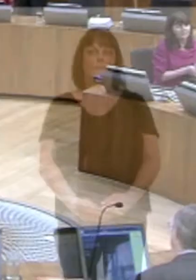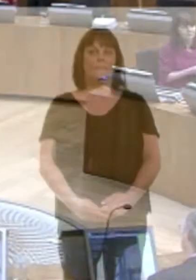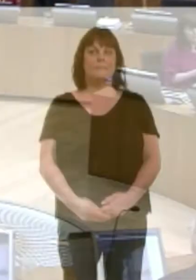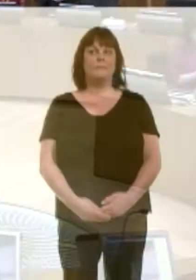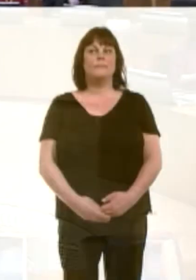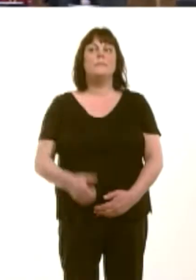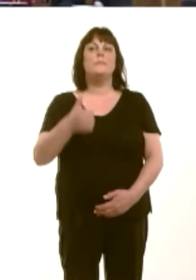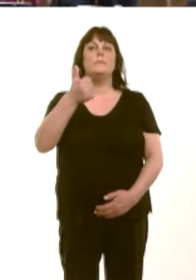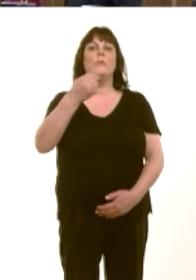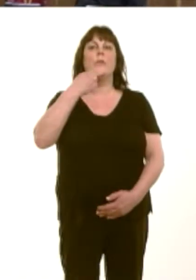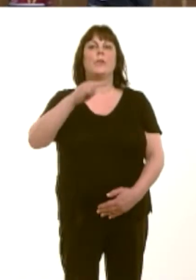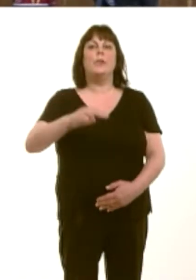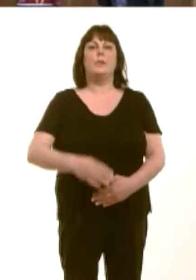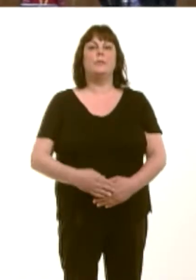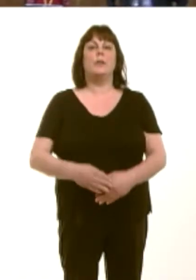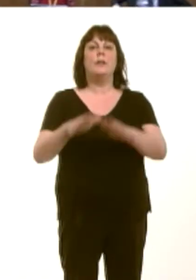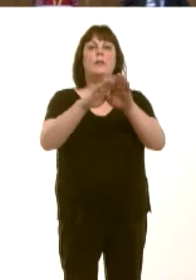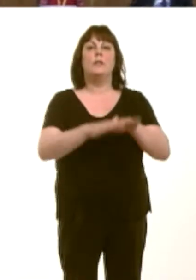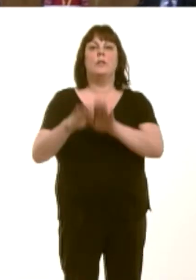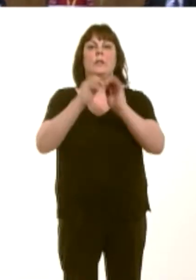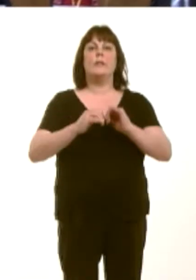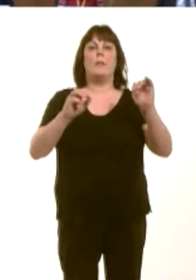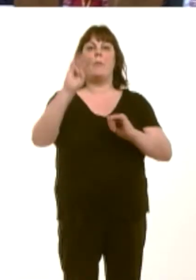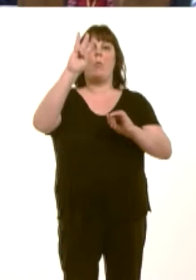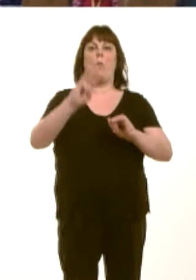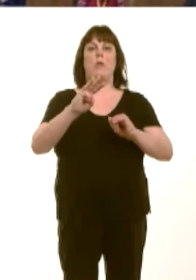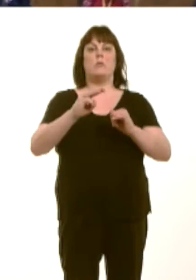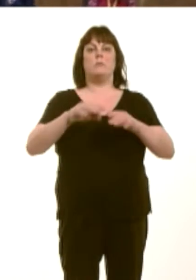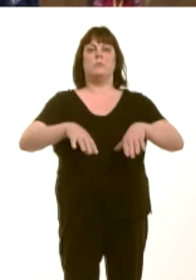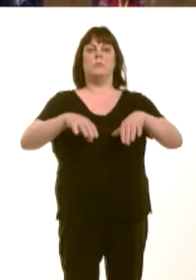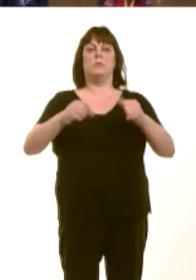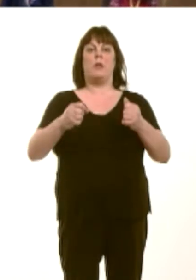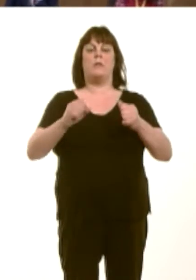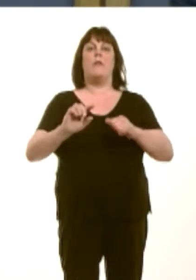Y Llywydd / The Presiding Officer: Good afternoon. The National Assembly for Wales is now in session. Y Llywydd / The Presiding Officer: The first item this afternoon is questions to the First